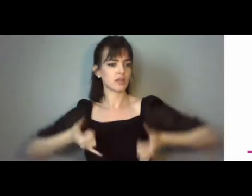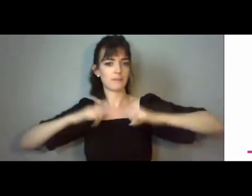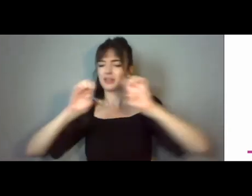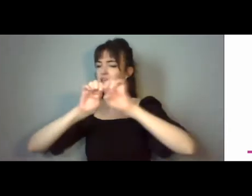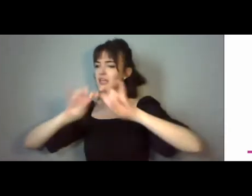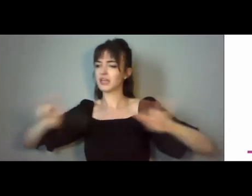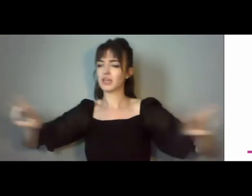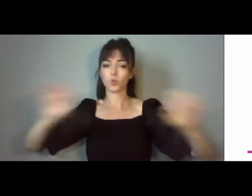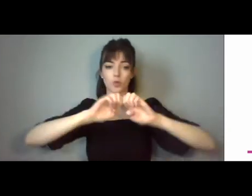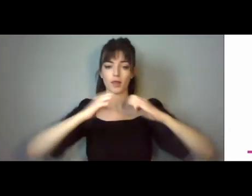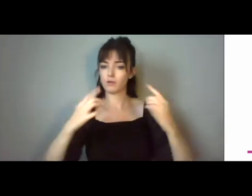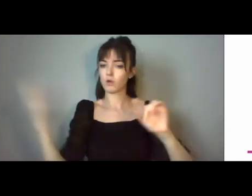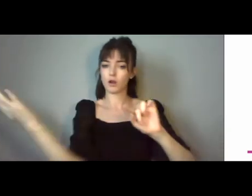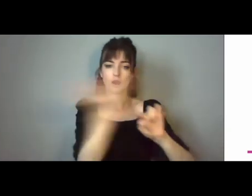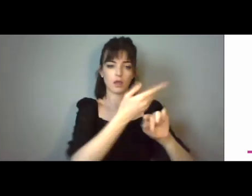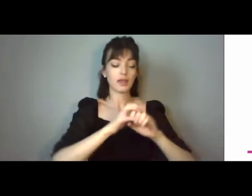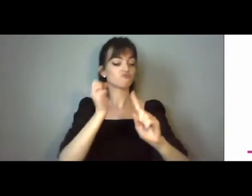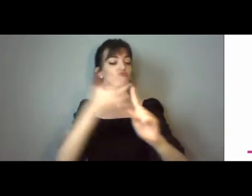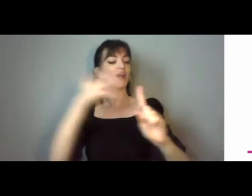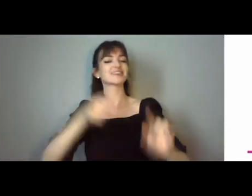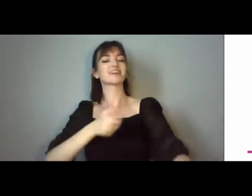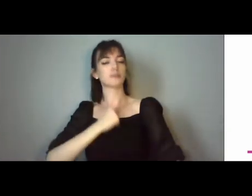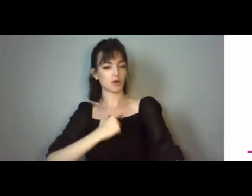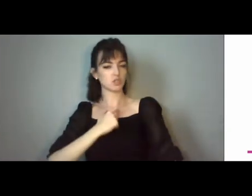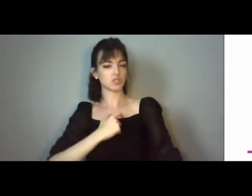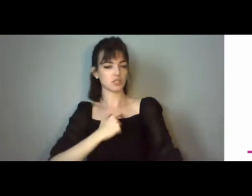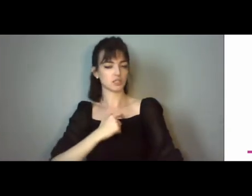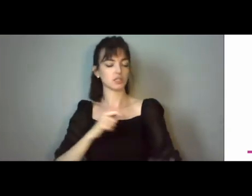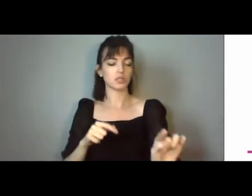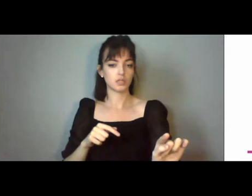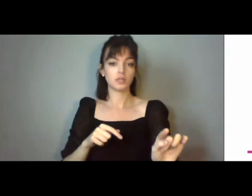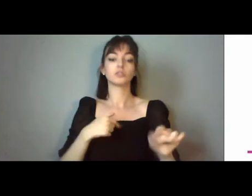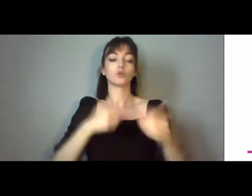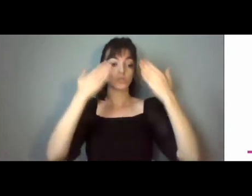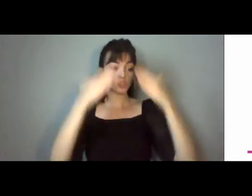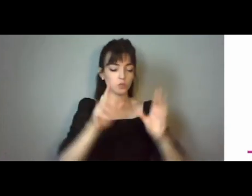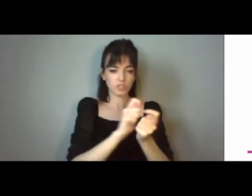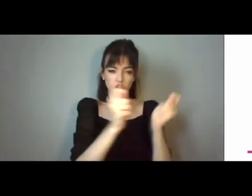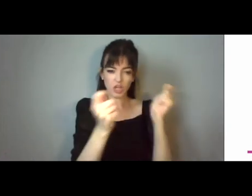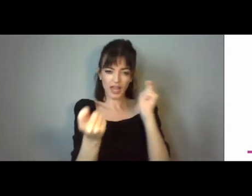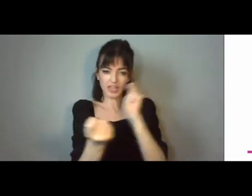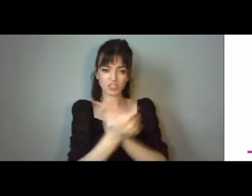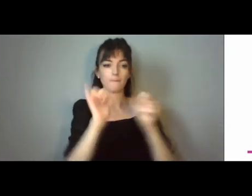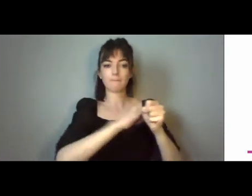a recognition of their personhood and underpins the shift from a medical to a human rights model.